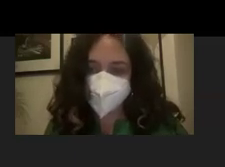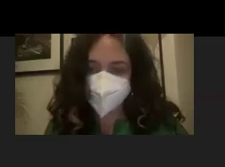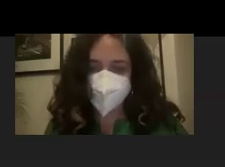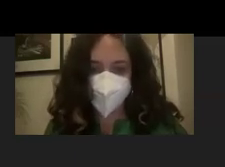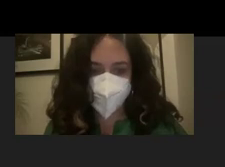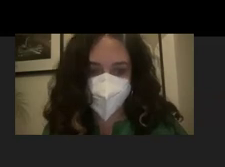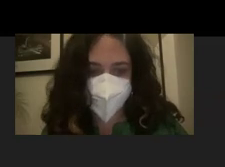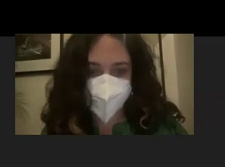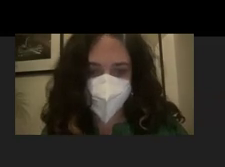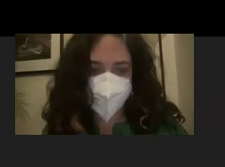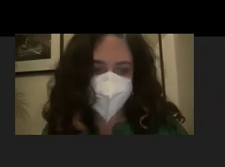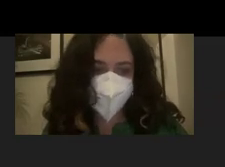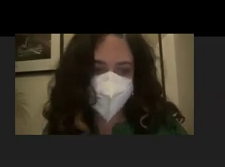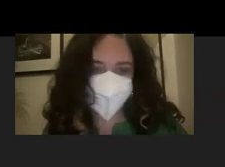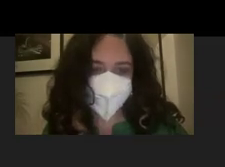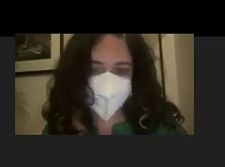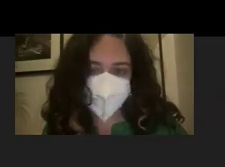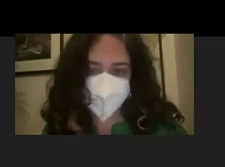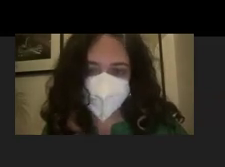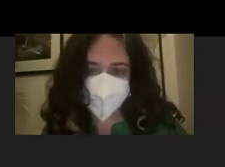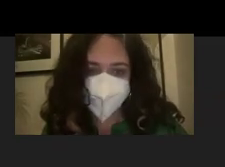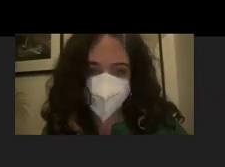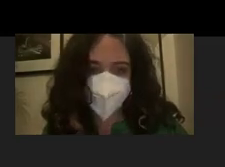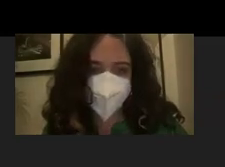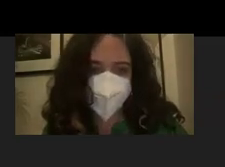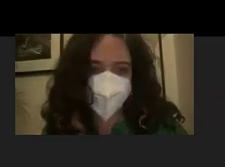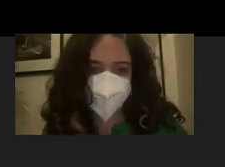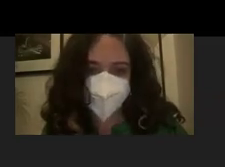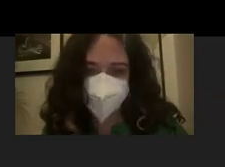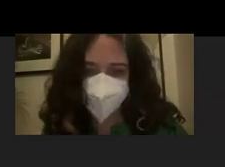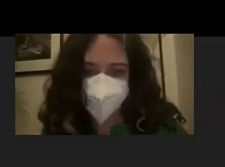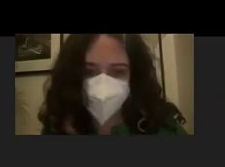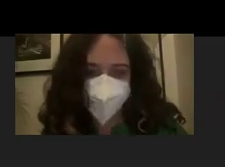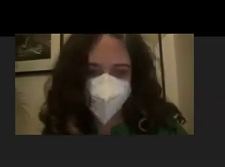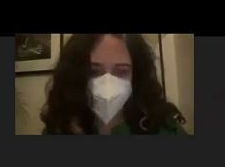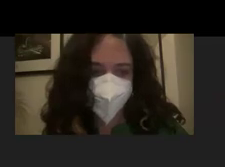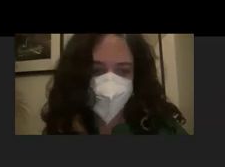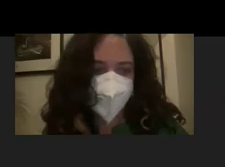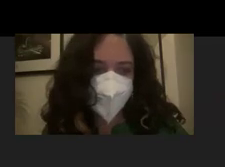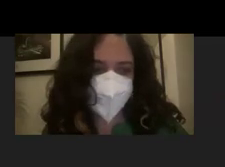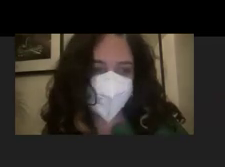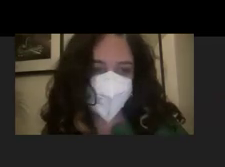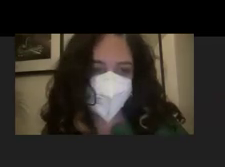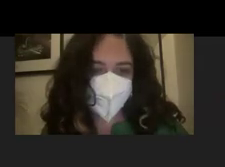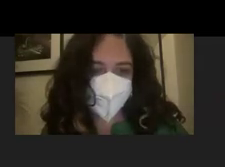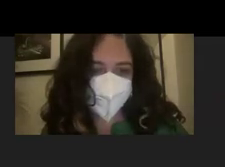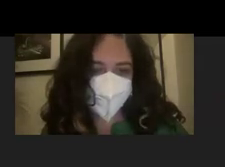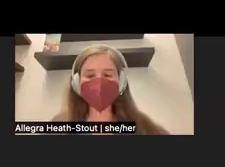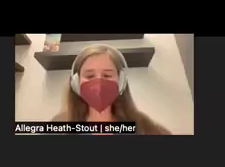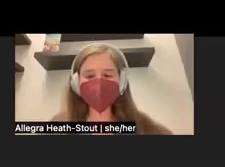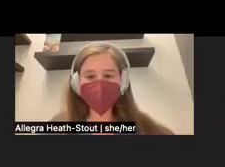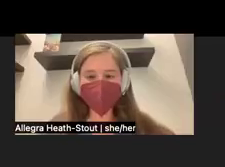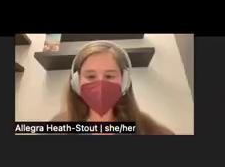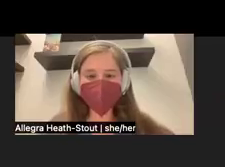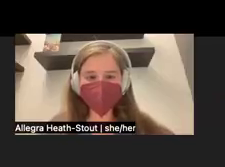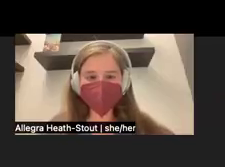and on racialized people next let's move on to mask bans and Fascism and Liza we are about at